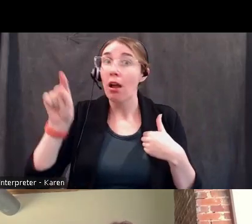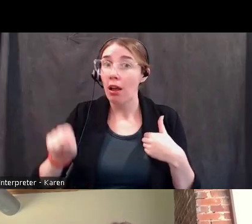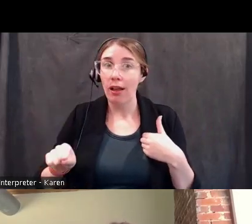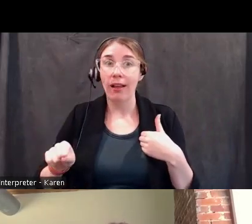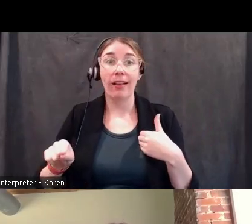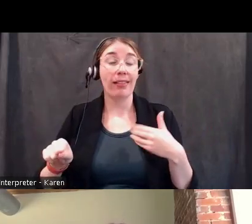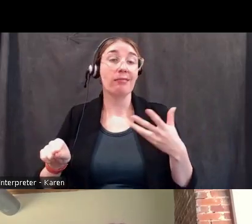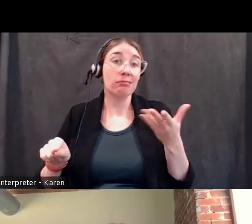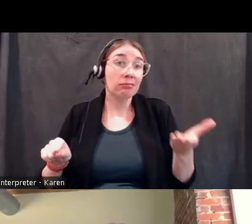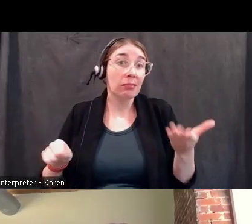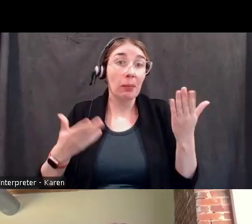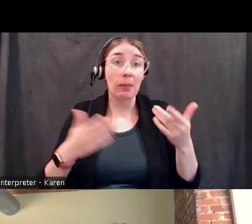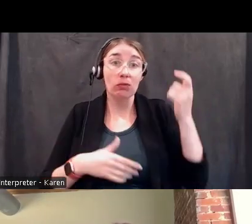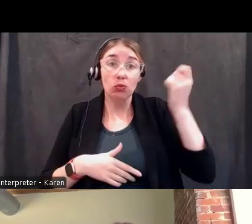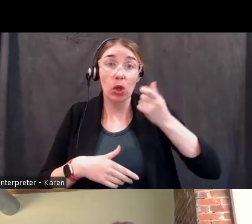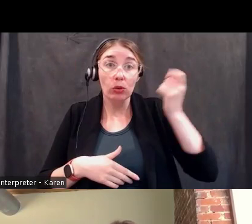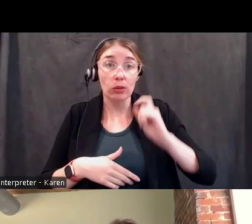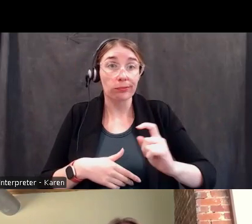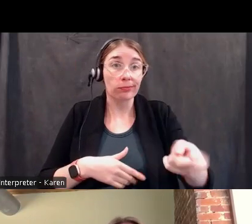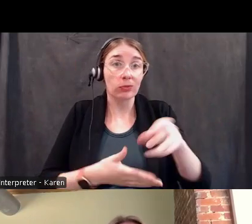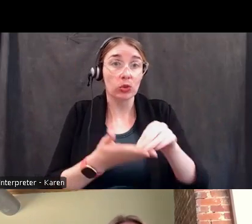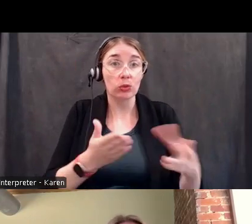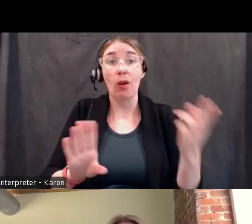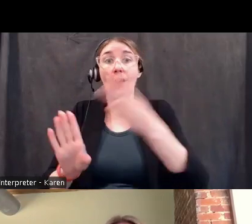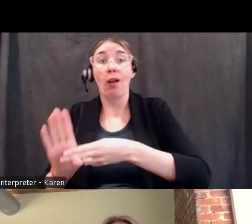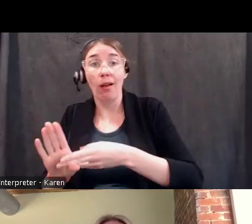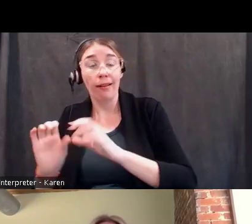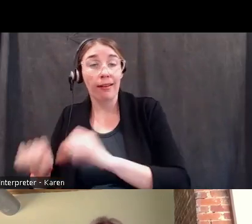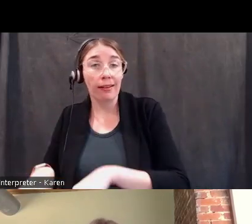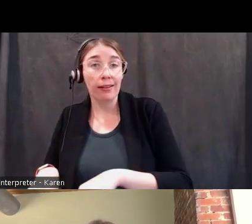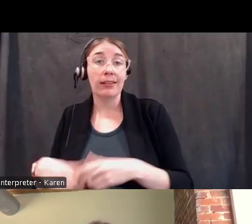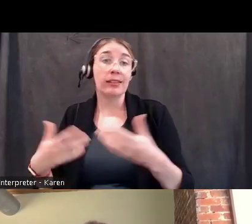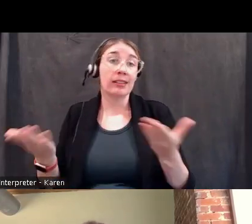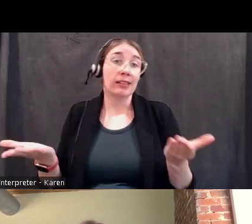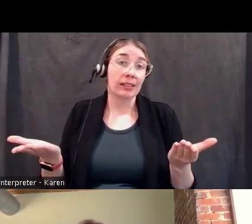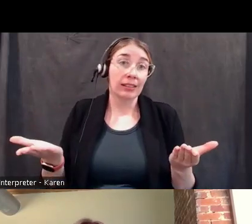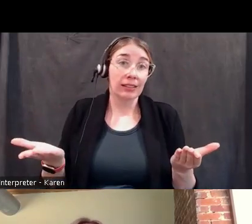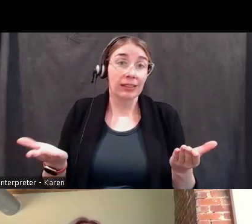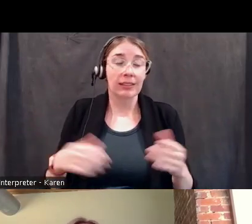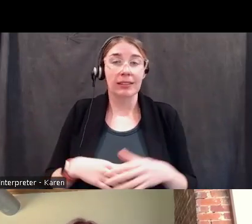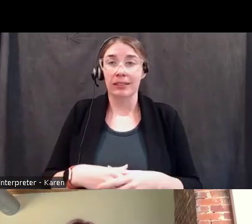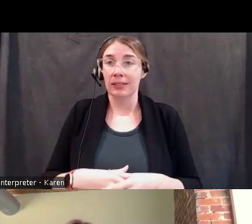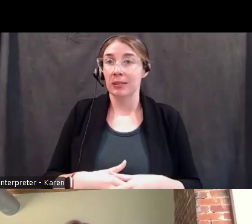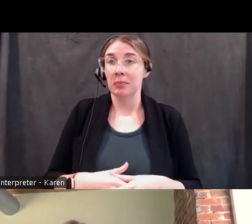are offered too for those who want to go to the university or to college of their choice if they have a sport. So that's really cool.